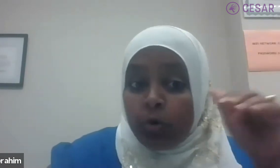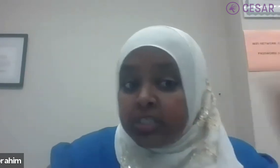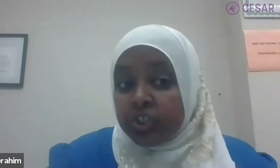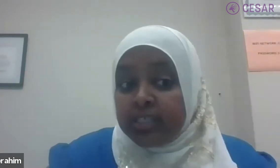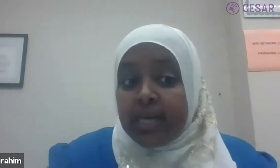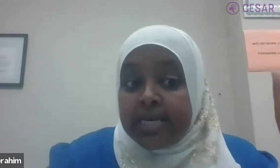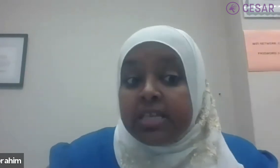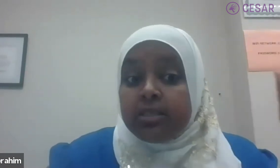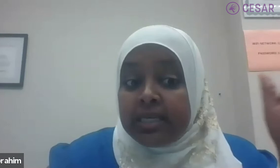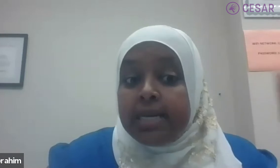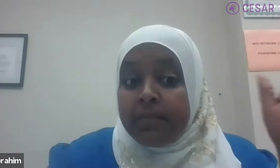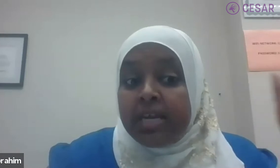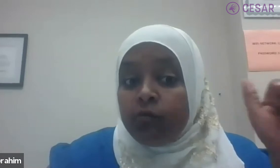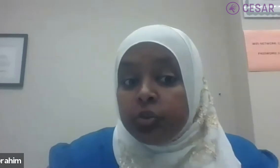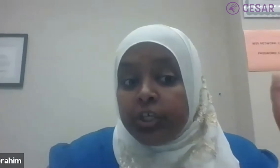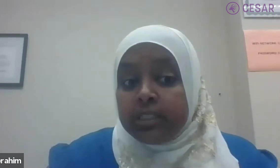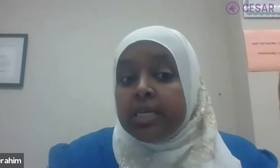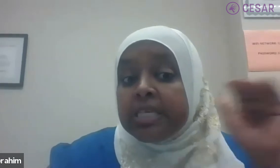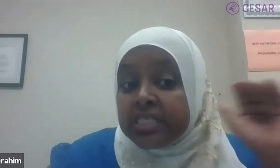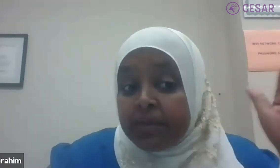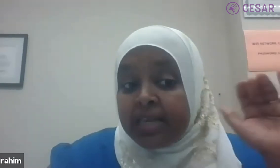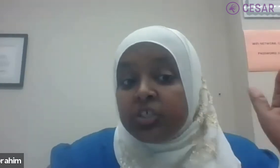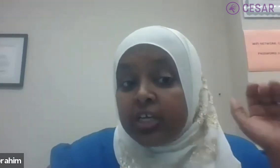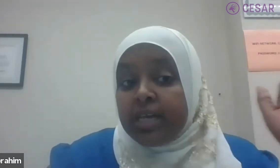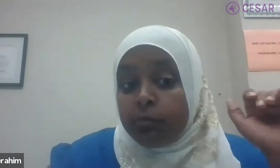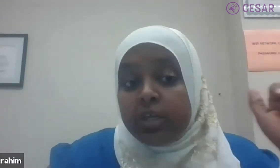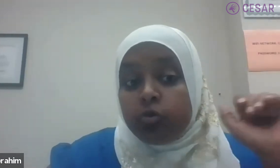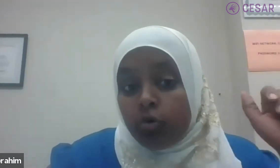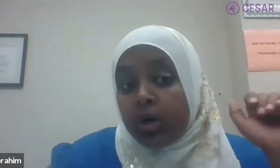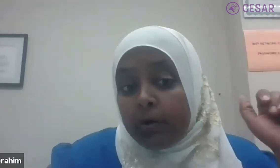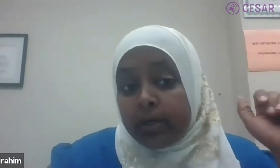policy change that needs, really meaningful change systematic change that we need to talk about it